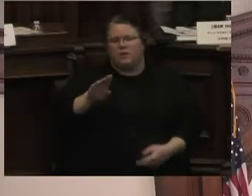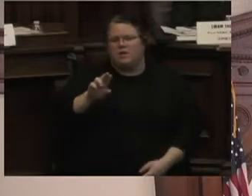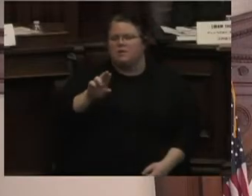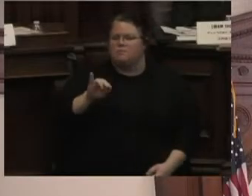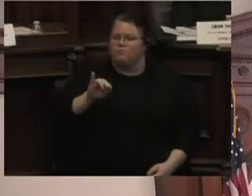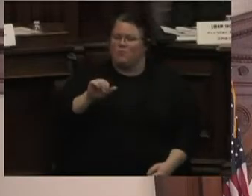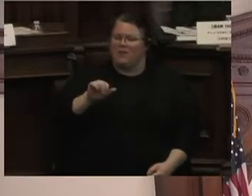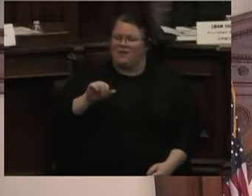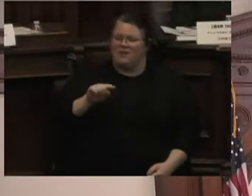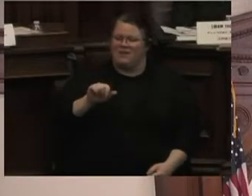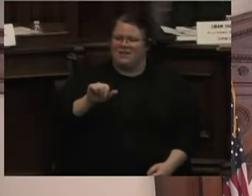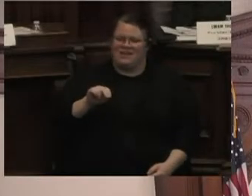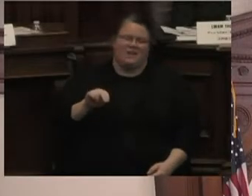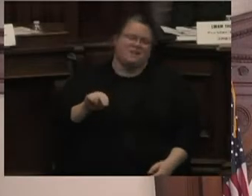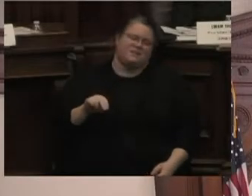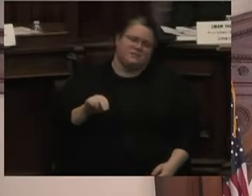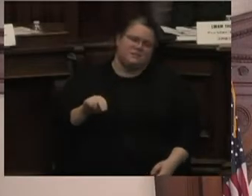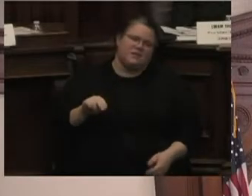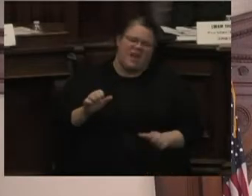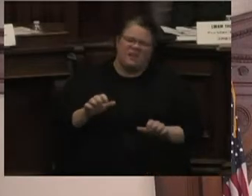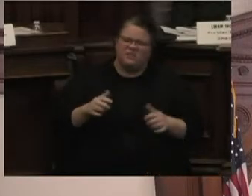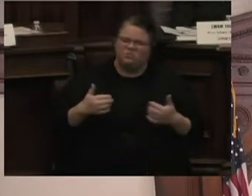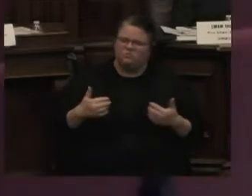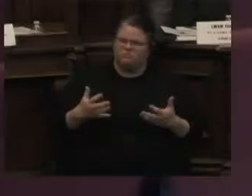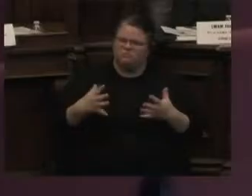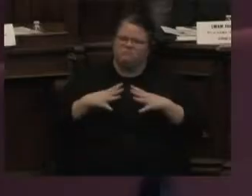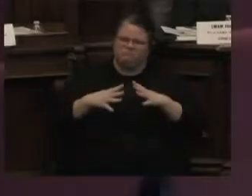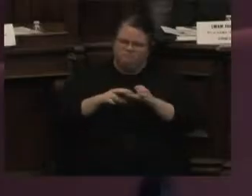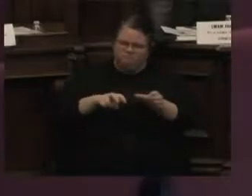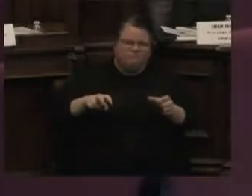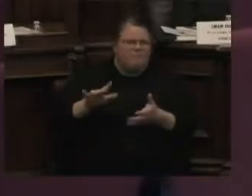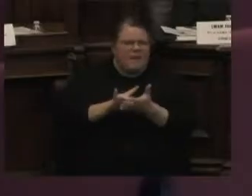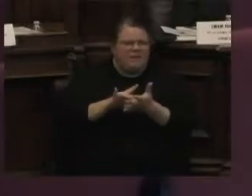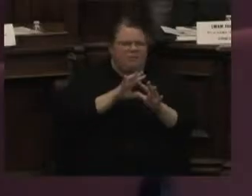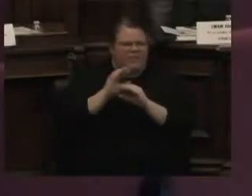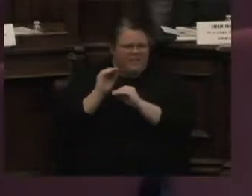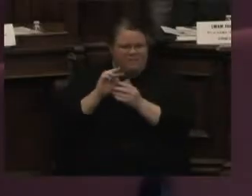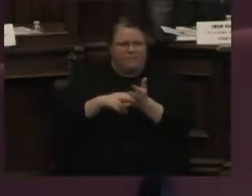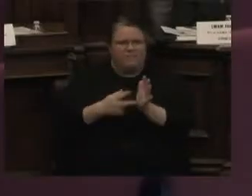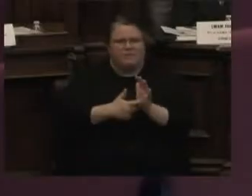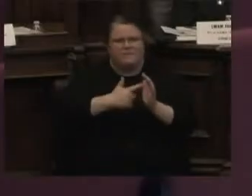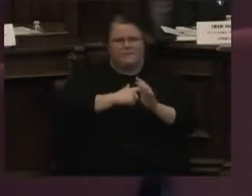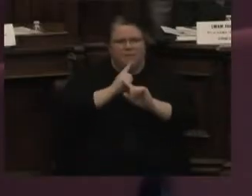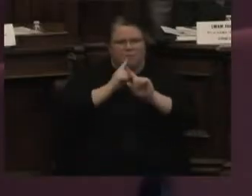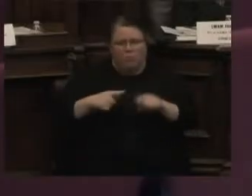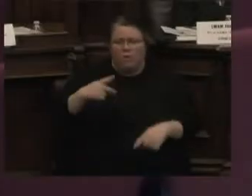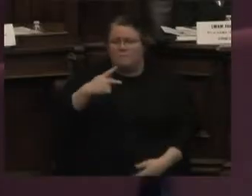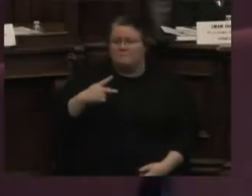oversight. I'm going to give the pace report. Brittany is